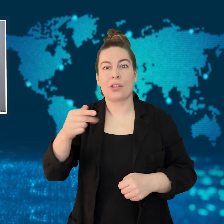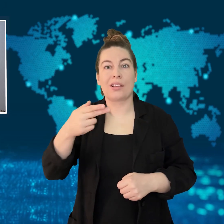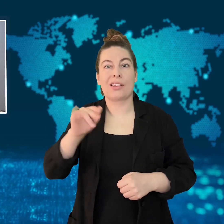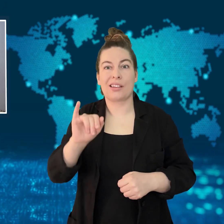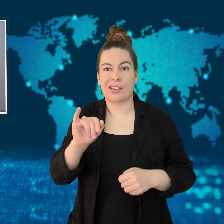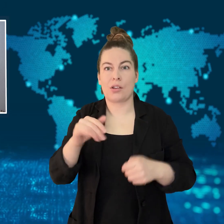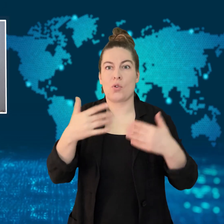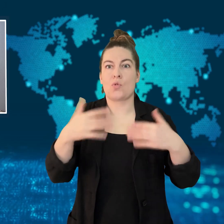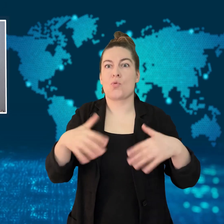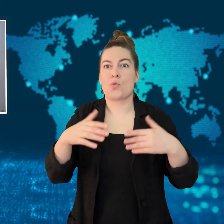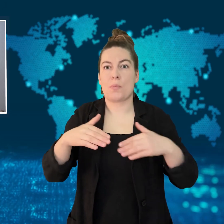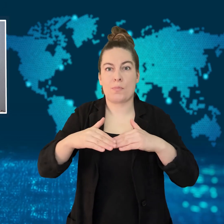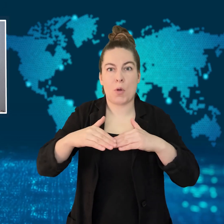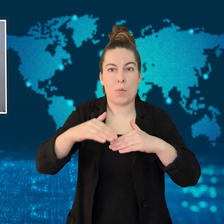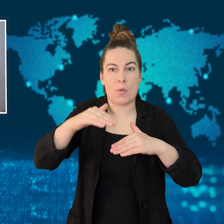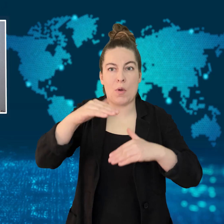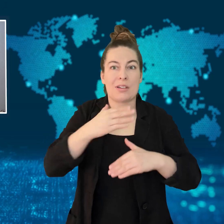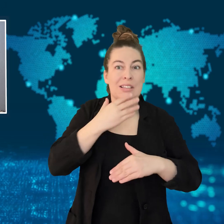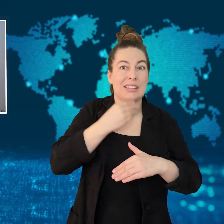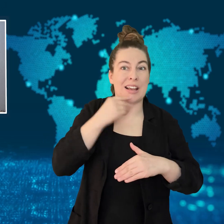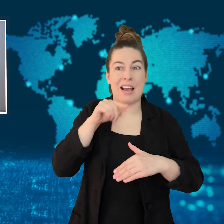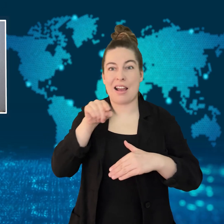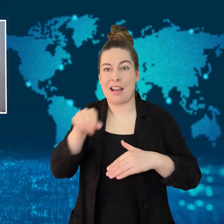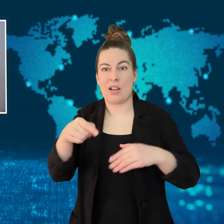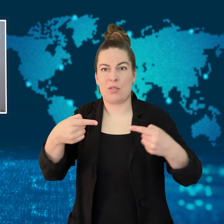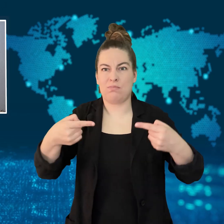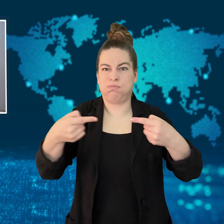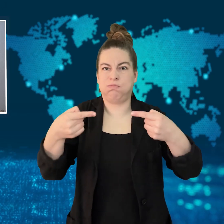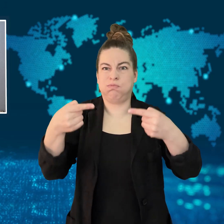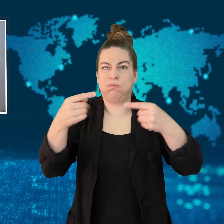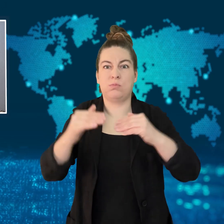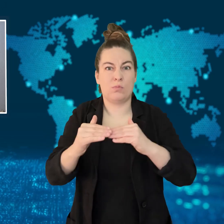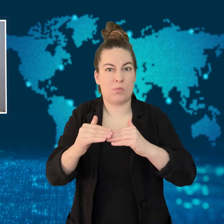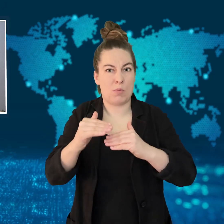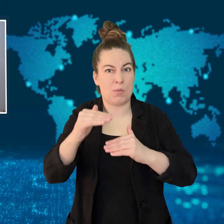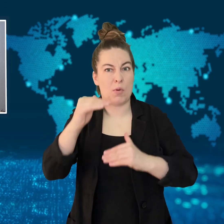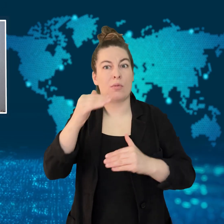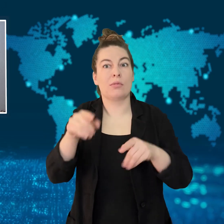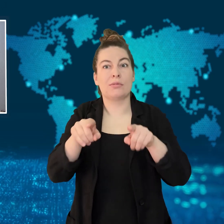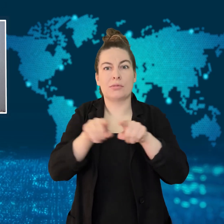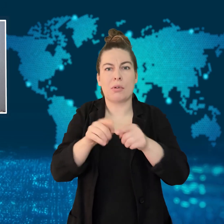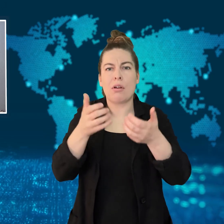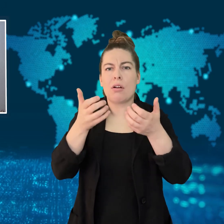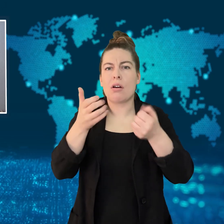One source said, "The deployment of